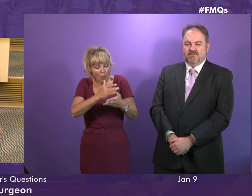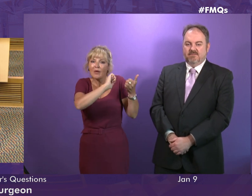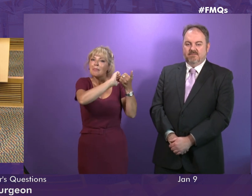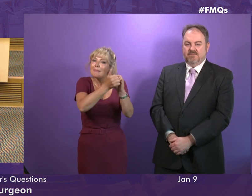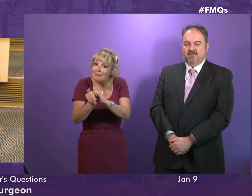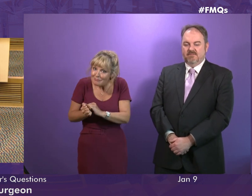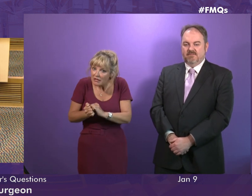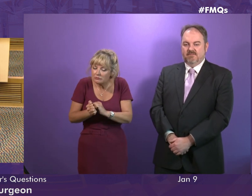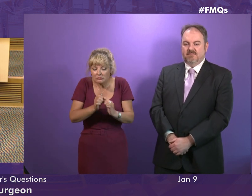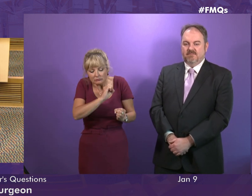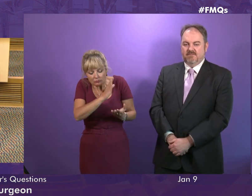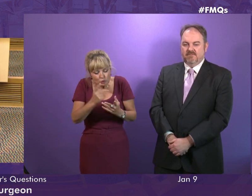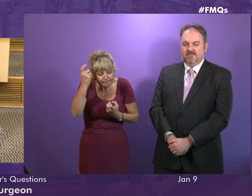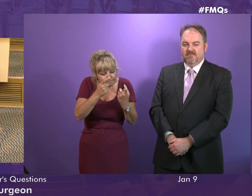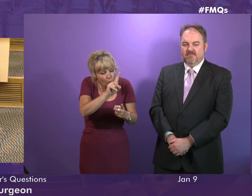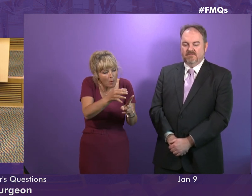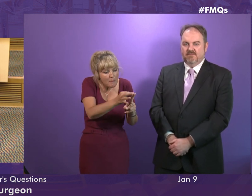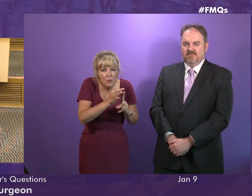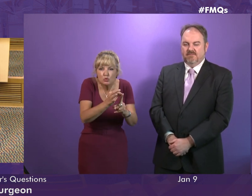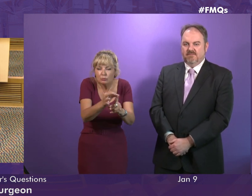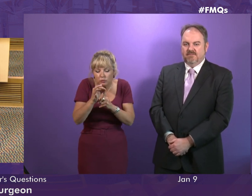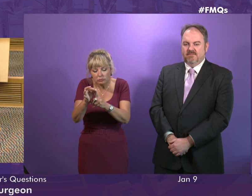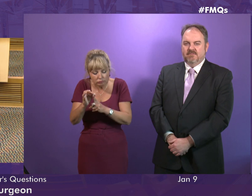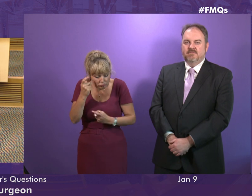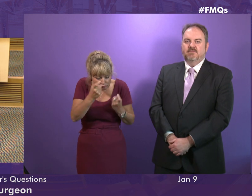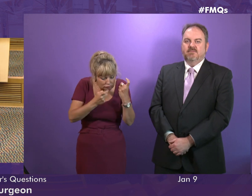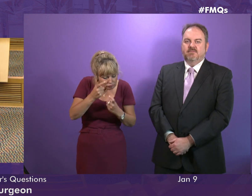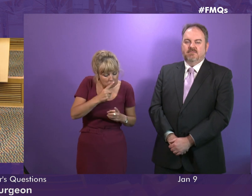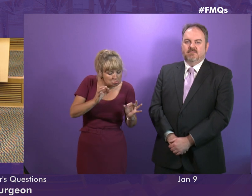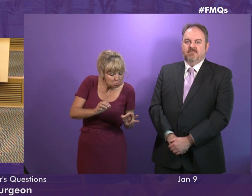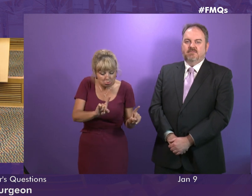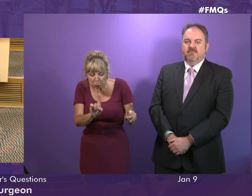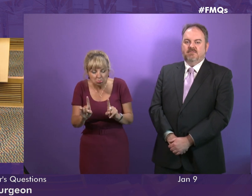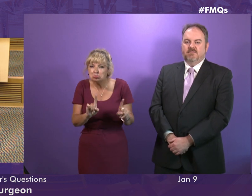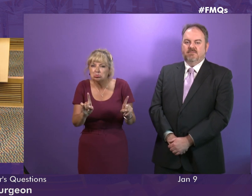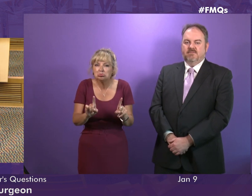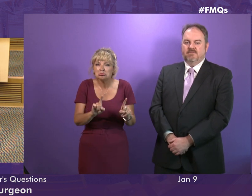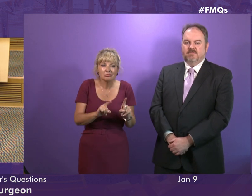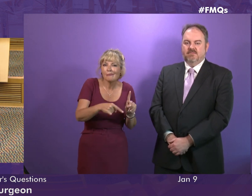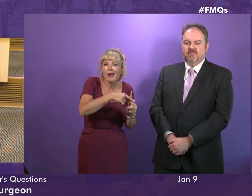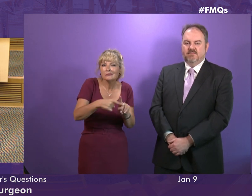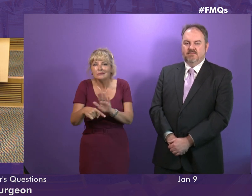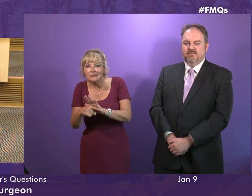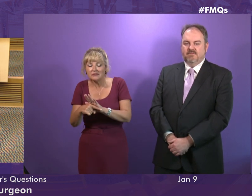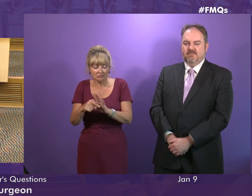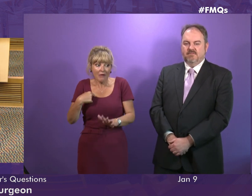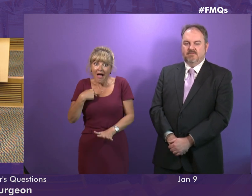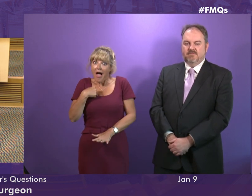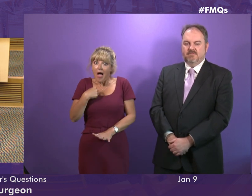consider the proposals carefully and seriously. I absolutely recognise the potential to enhance